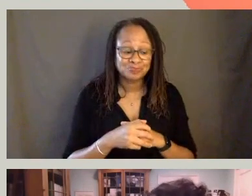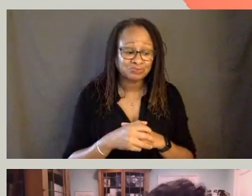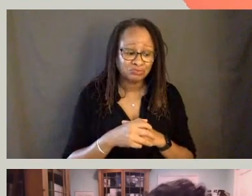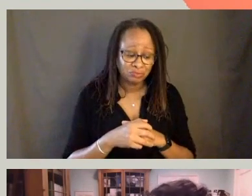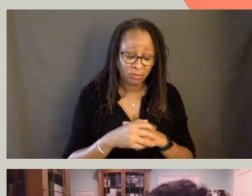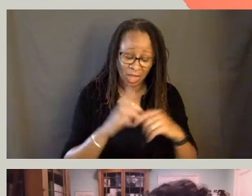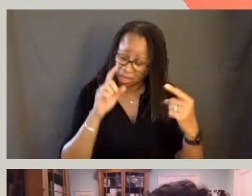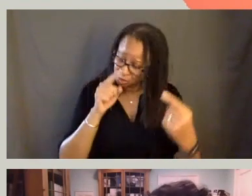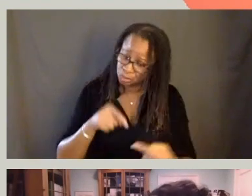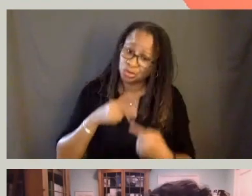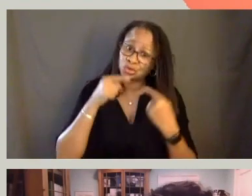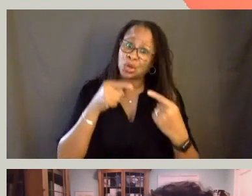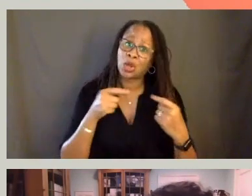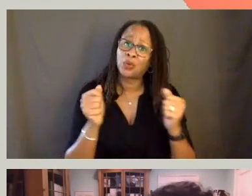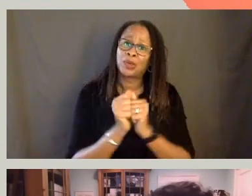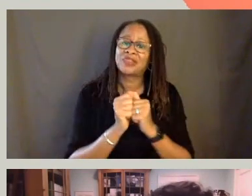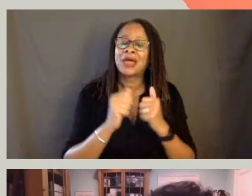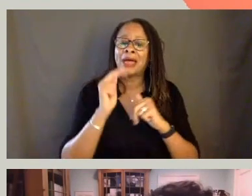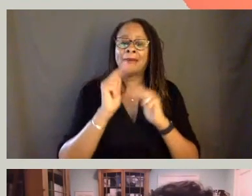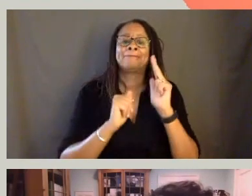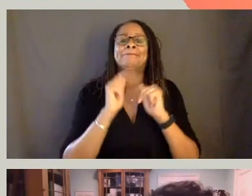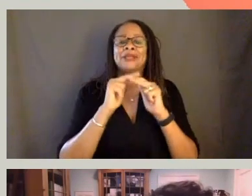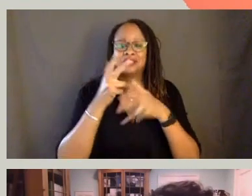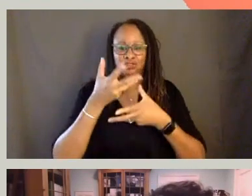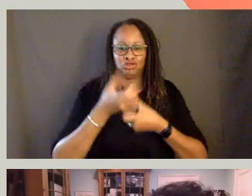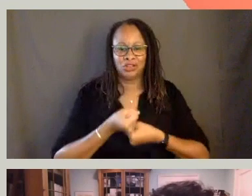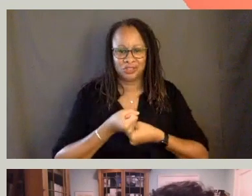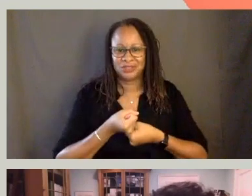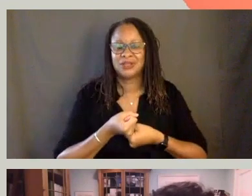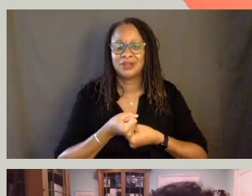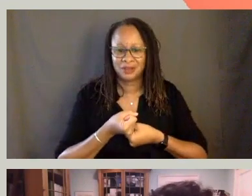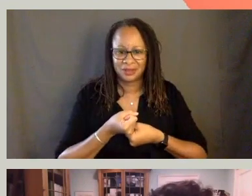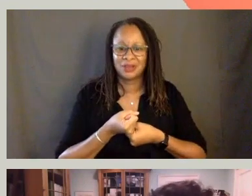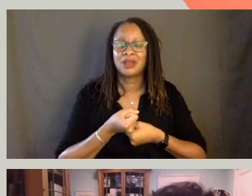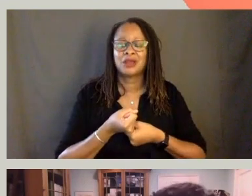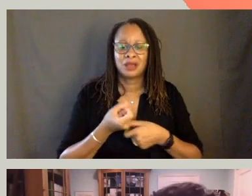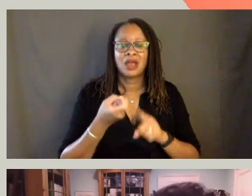was building like trust from movement.